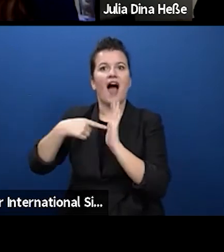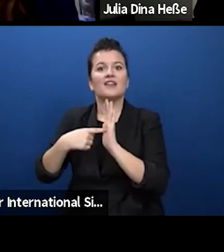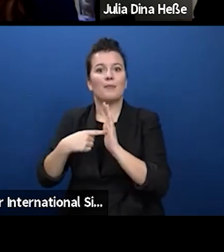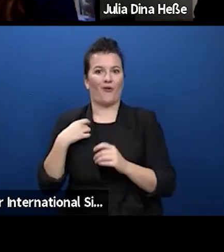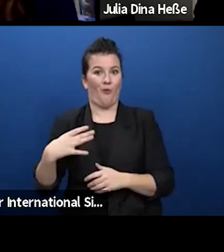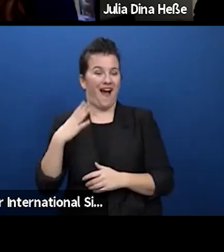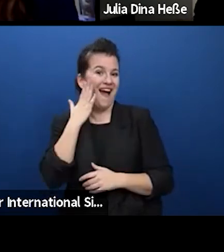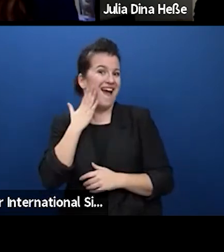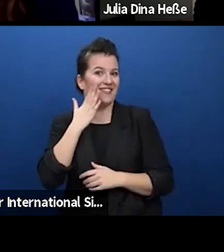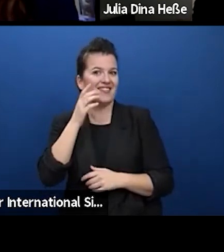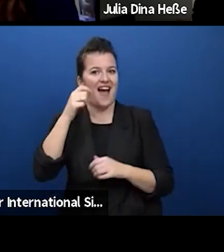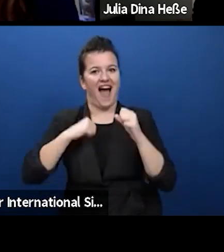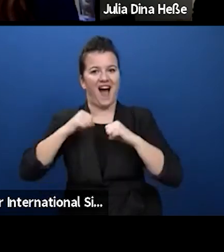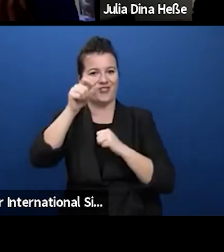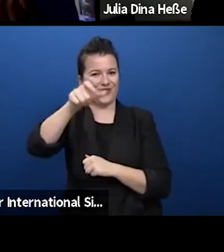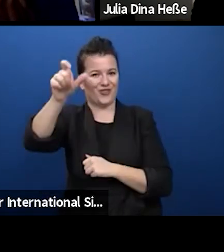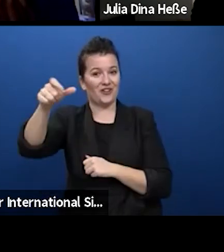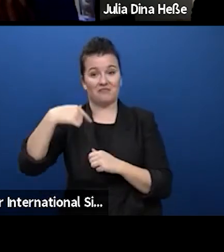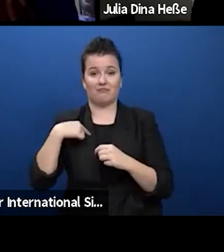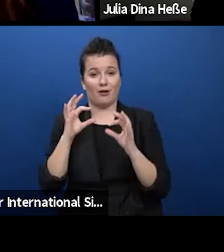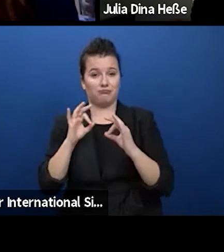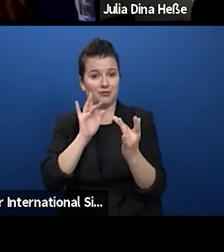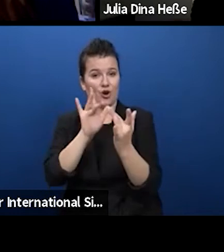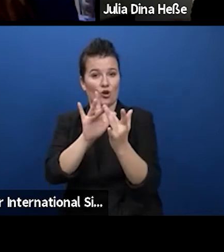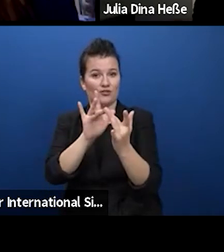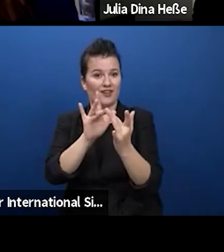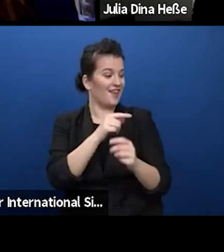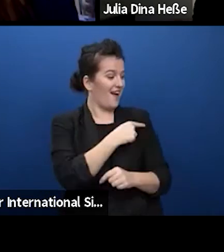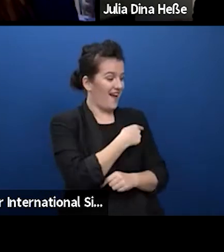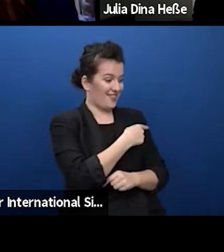Everybody wants to talk to the person that they relate to and that they recognize and that told